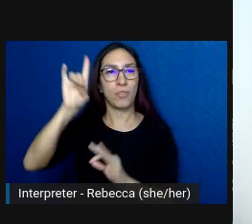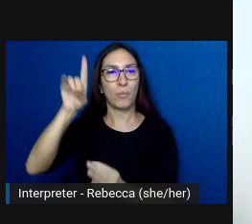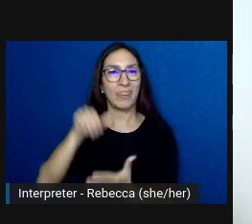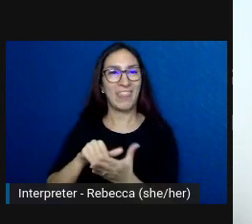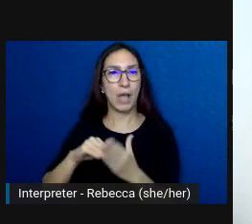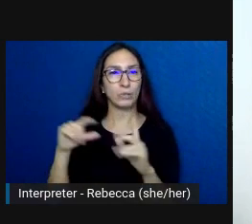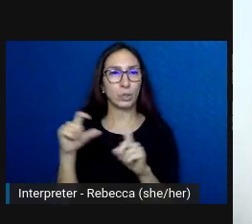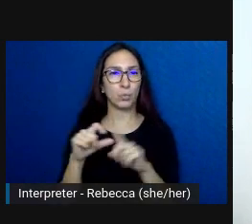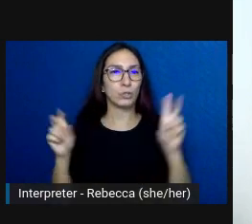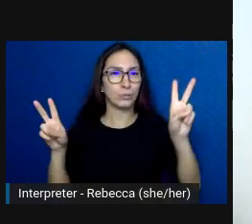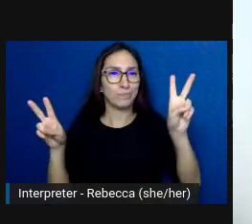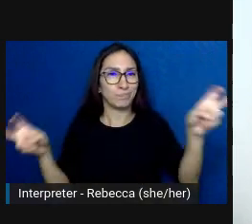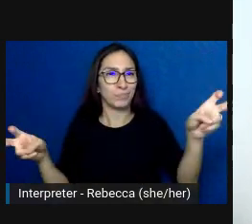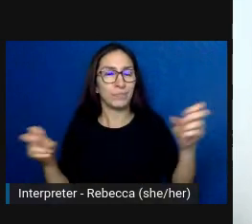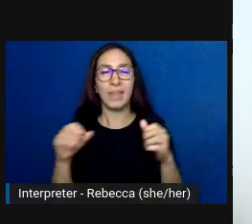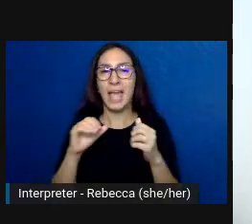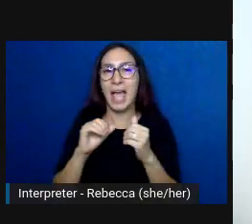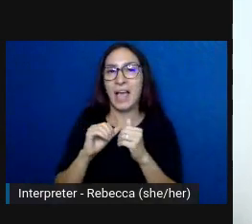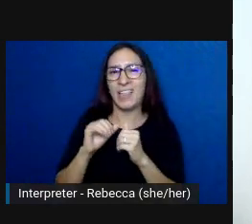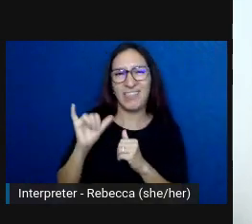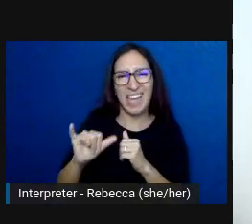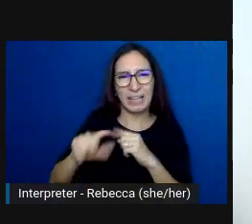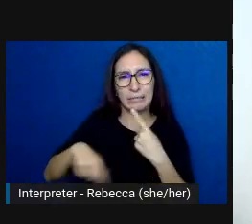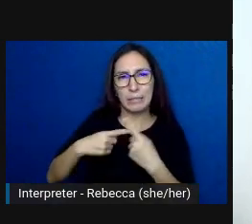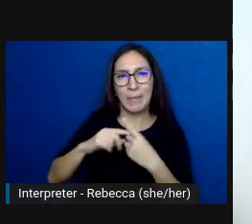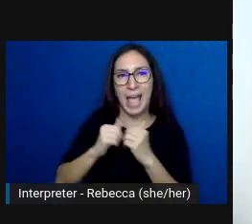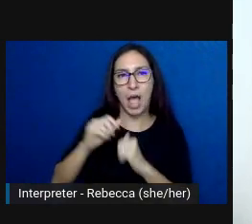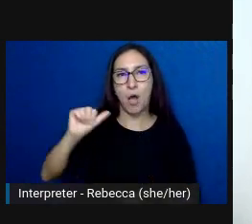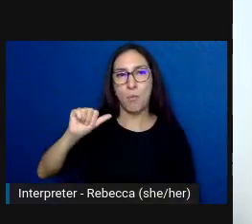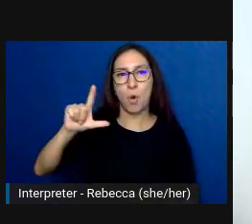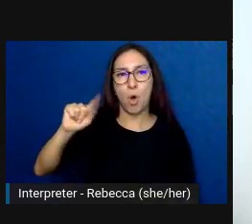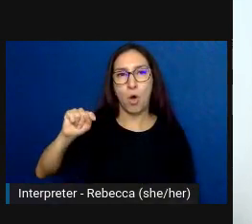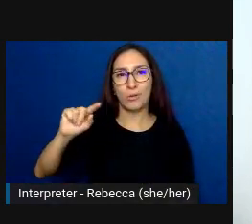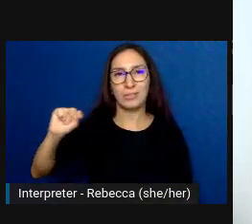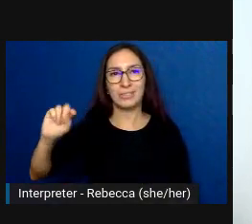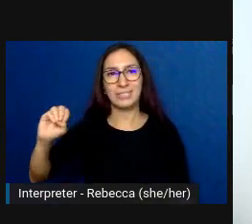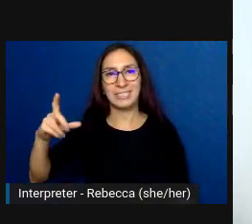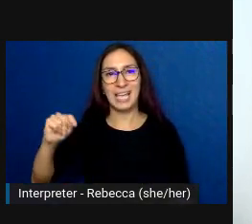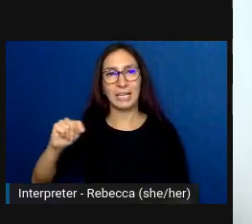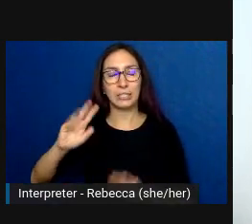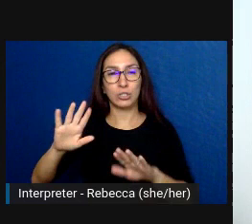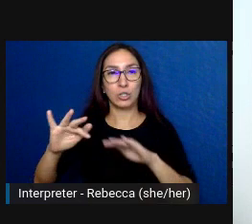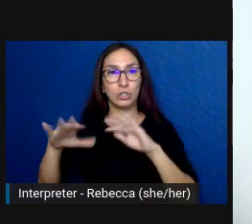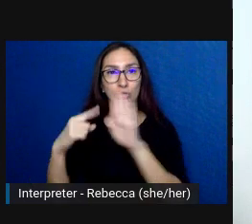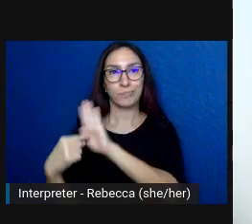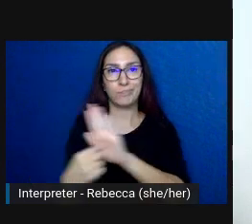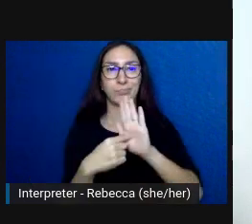Communicates Accessibility and Inclusion. My name is Empish.